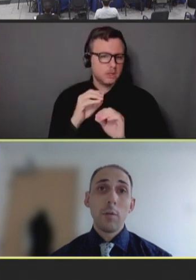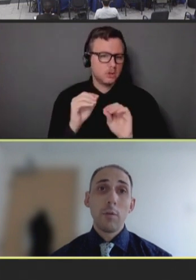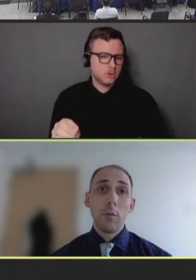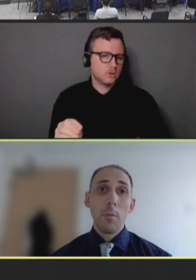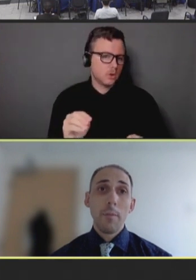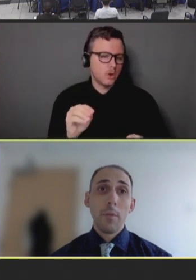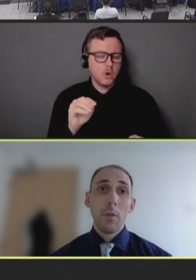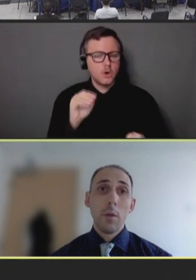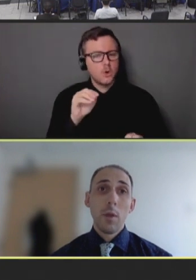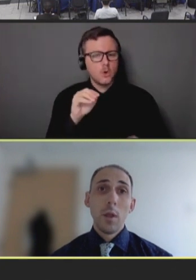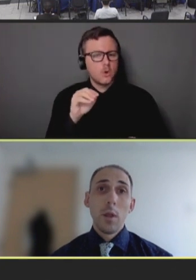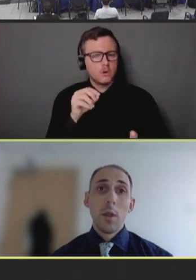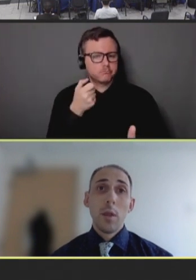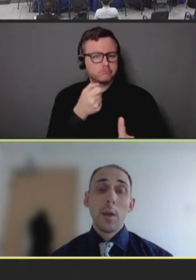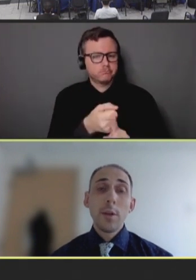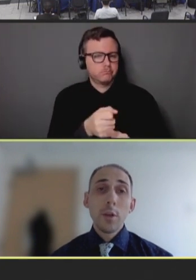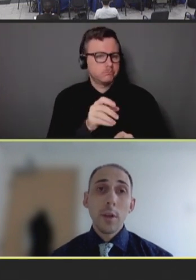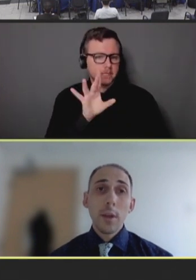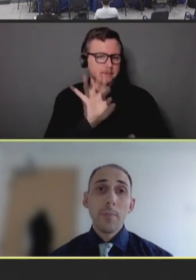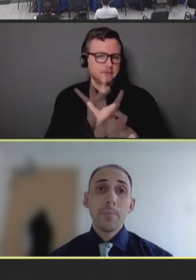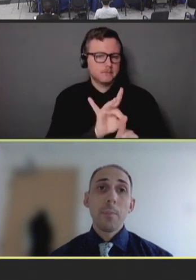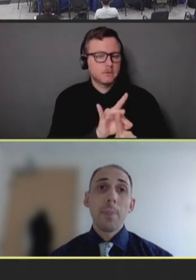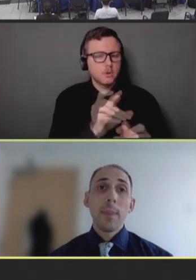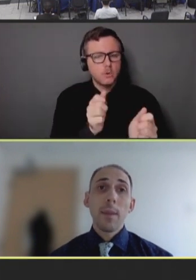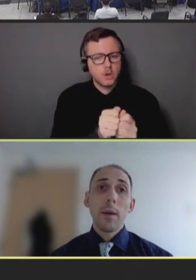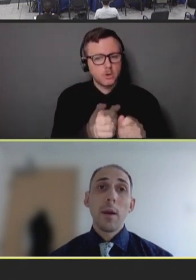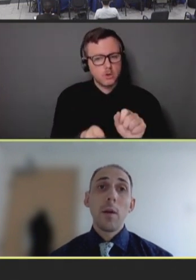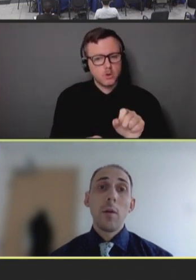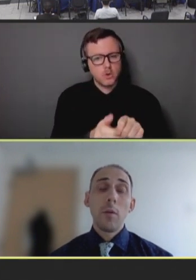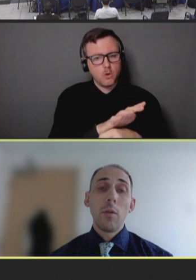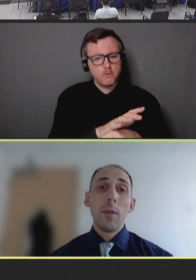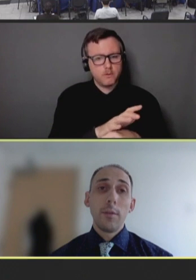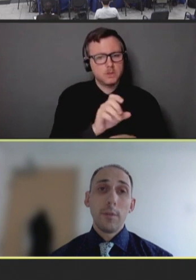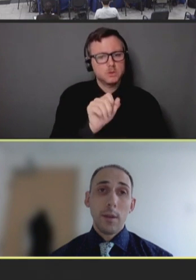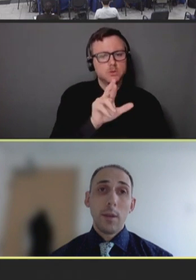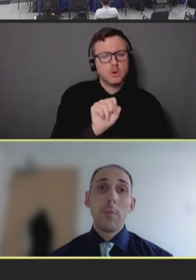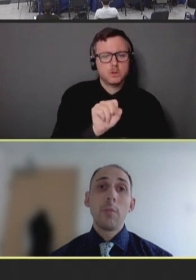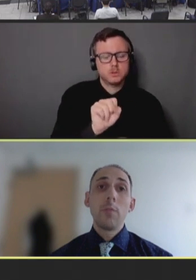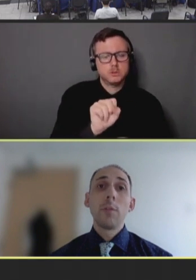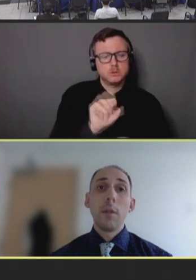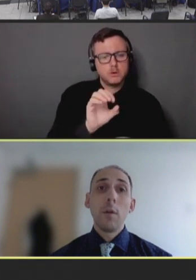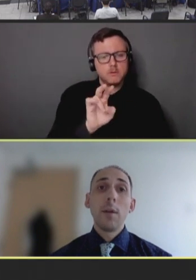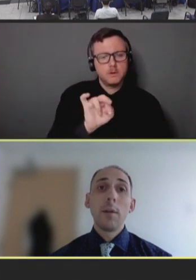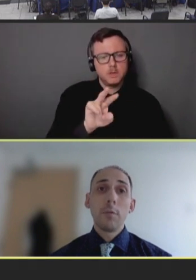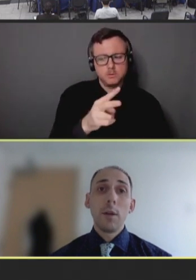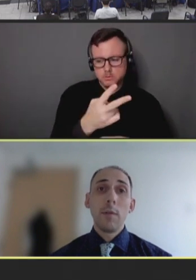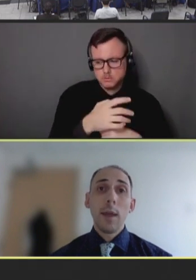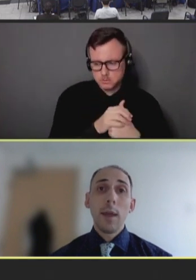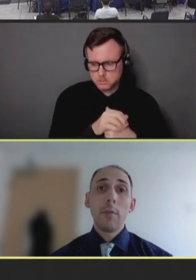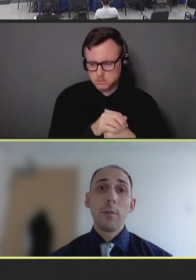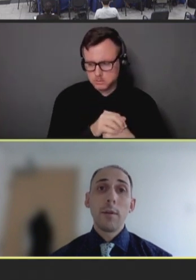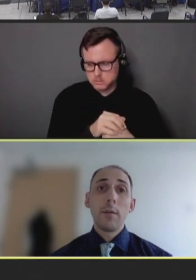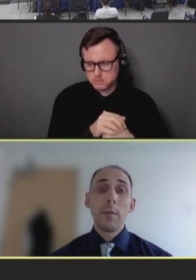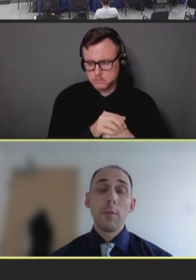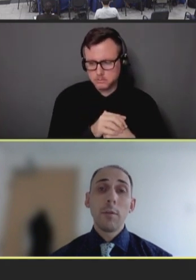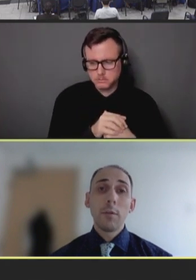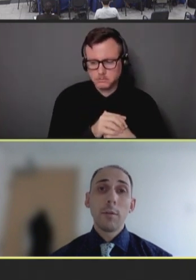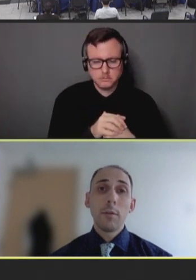Additionally, these individuals had no history of the adverse event interest.